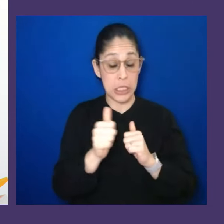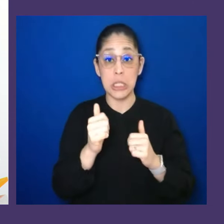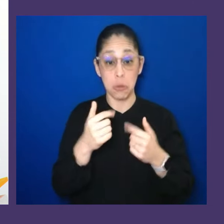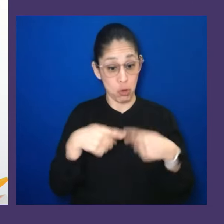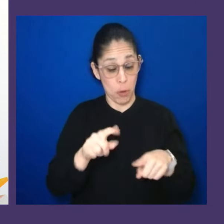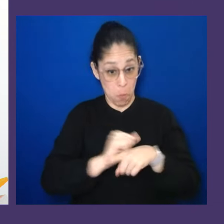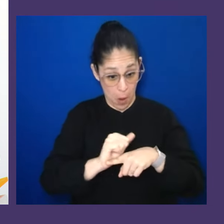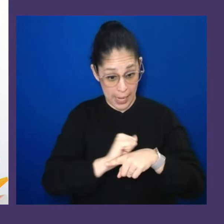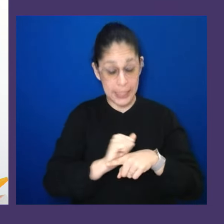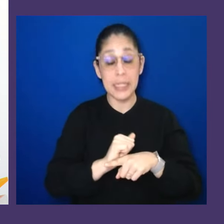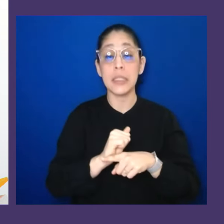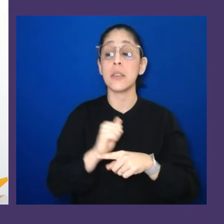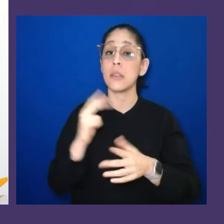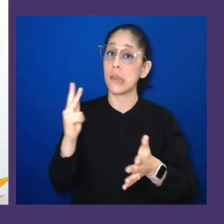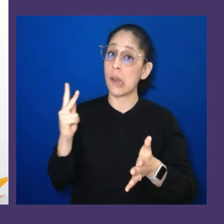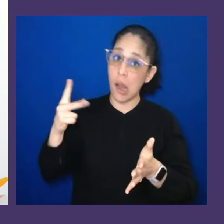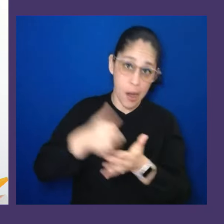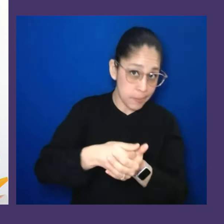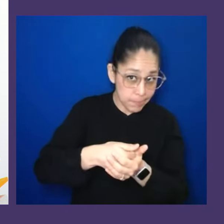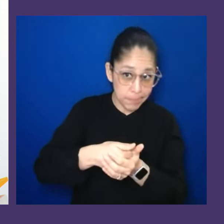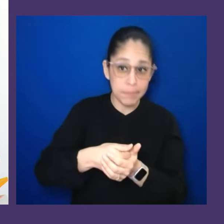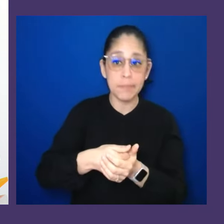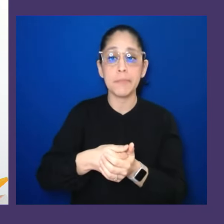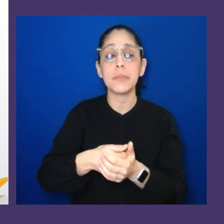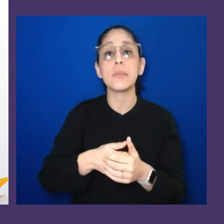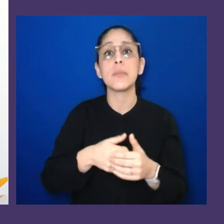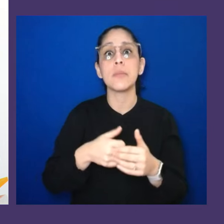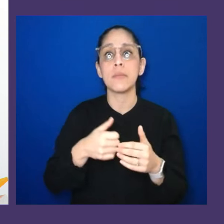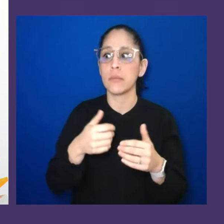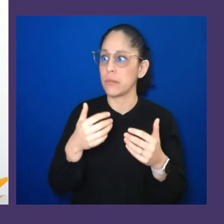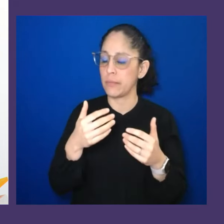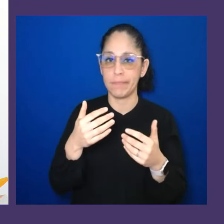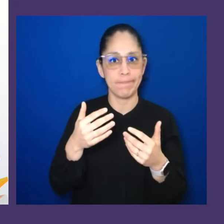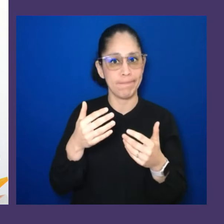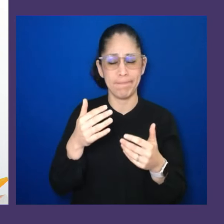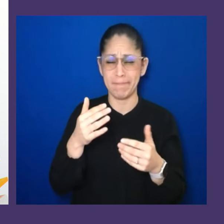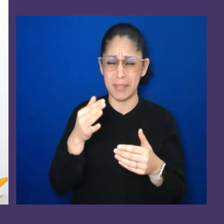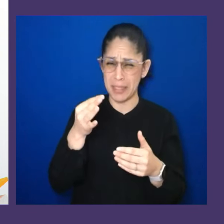I crashed and I almost died. I broke my neck.